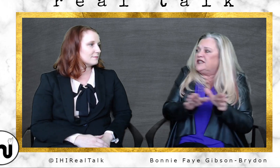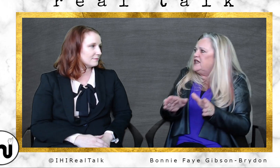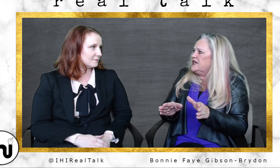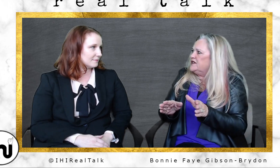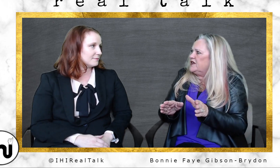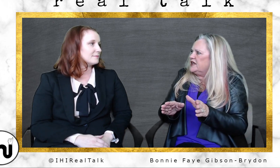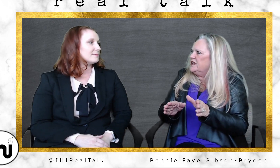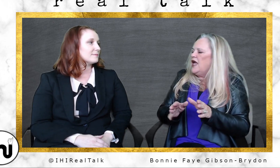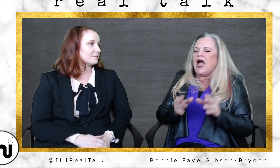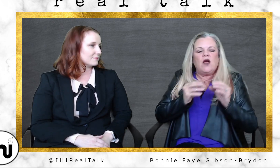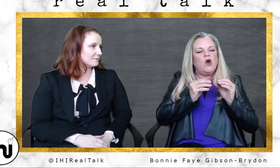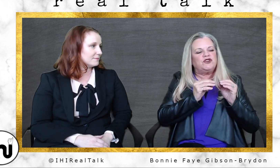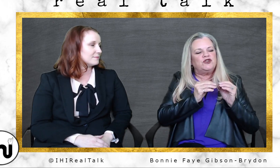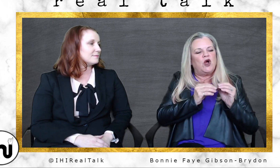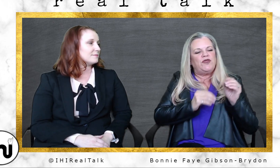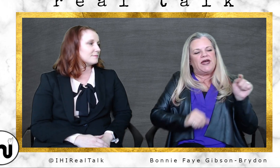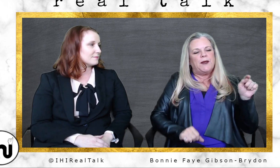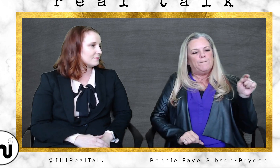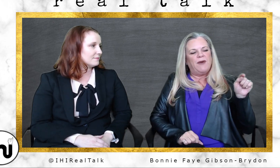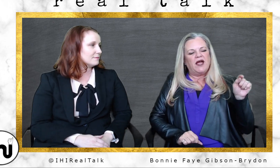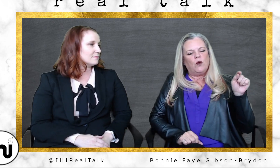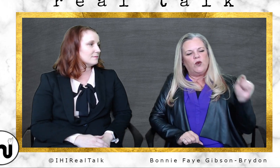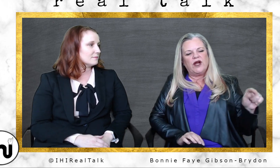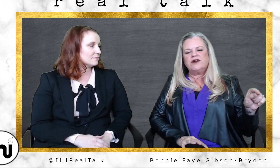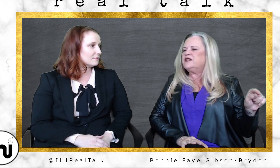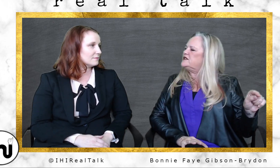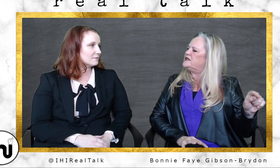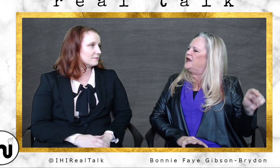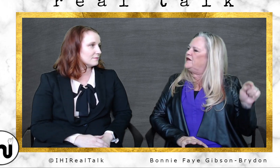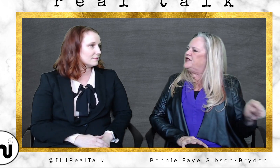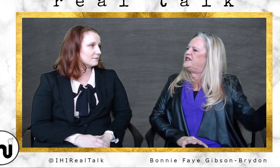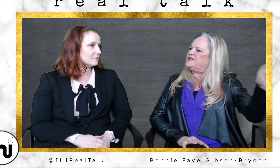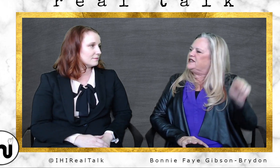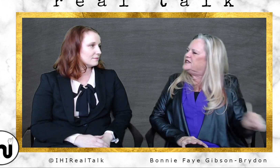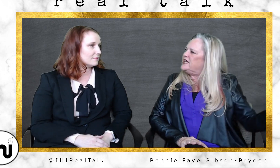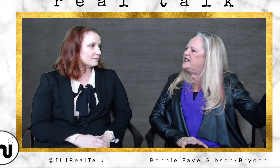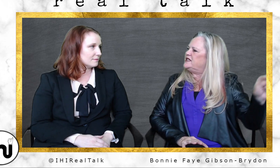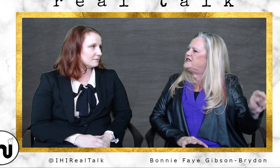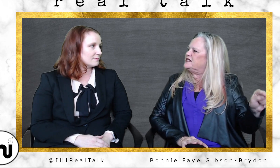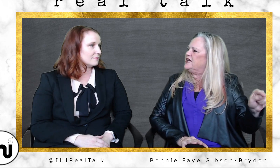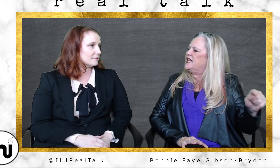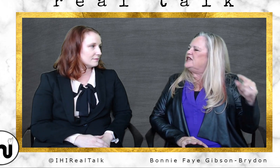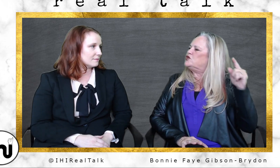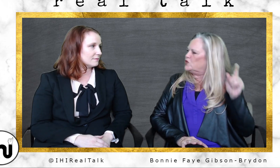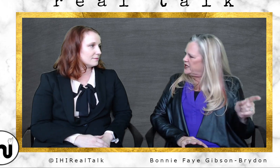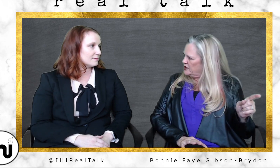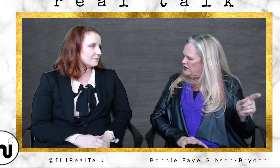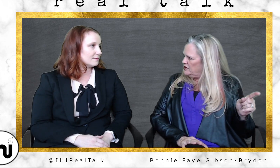negatively. I want to know that my awareness of these tenets is real, and